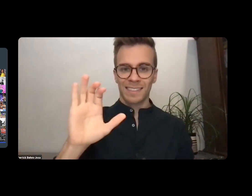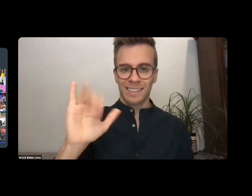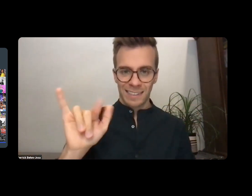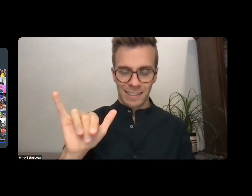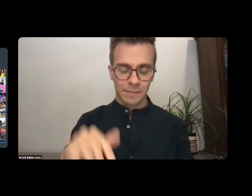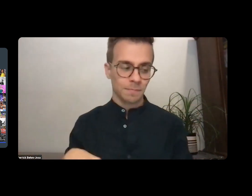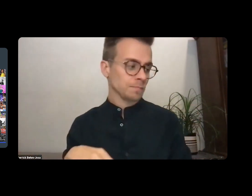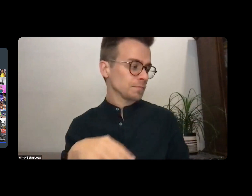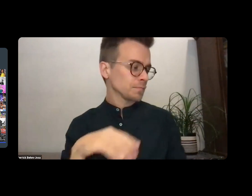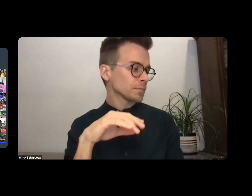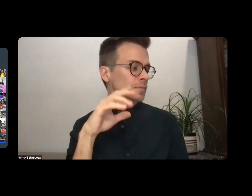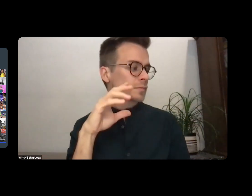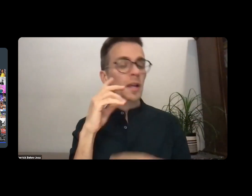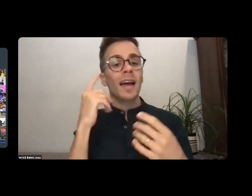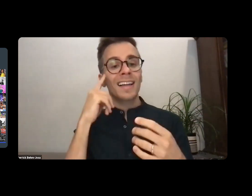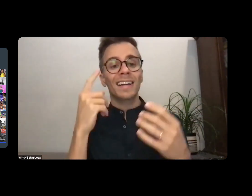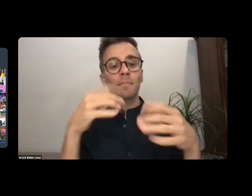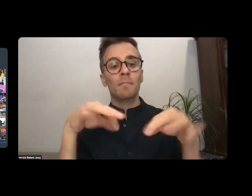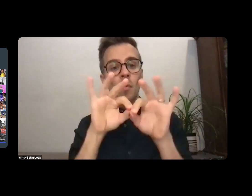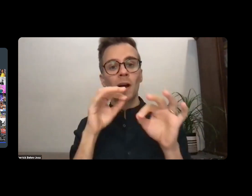by the design of the city.